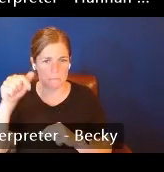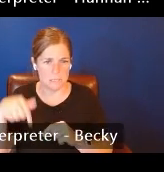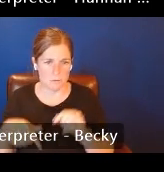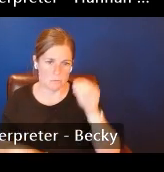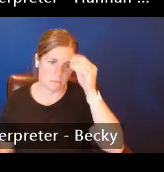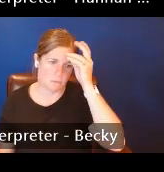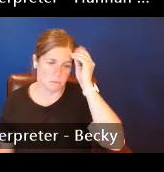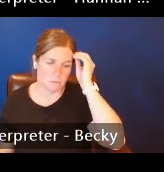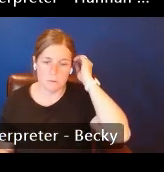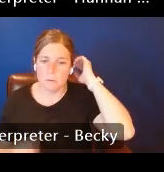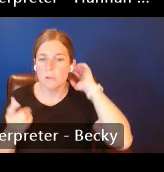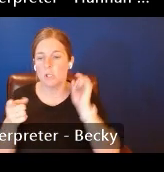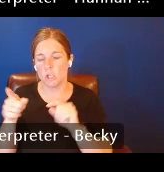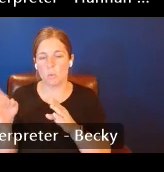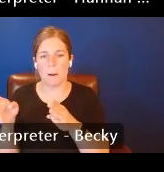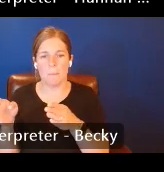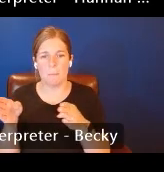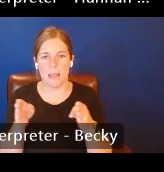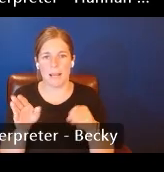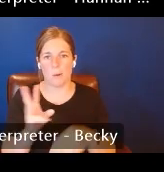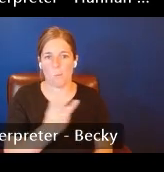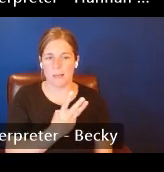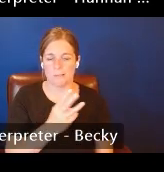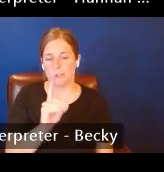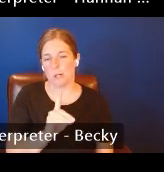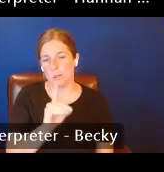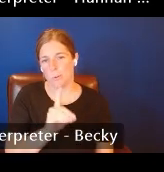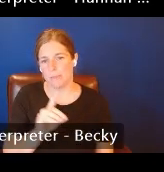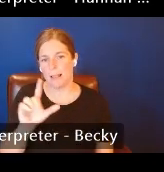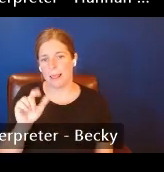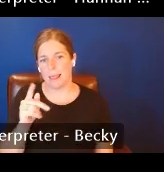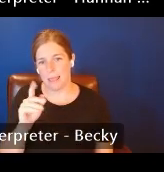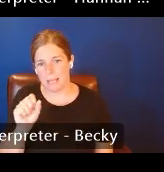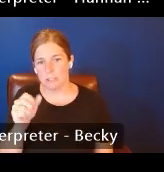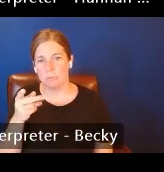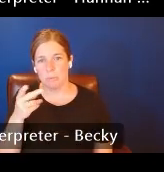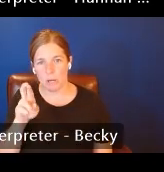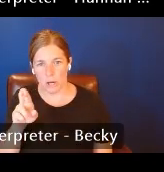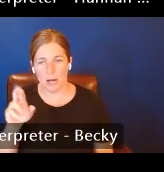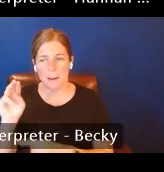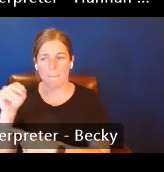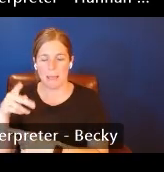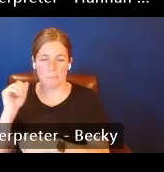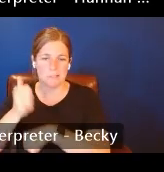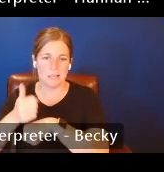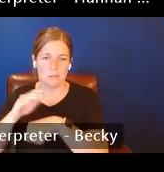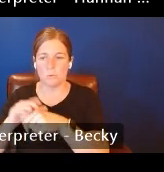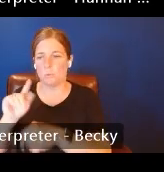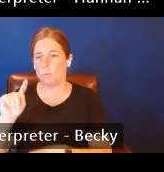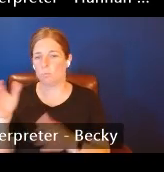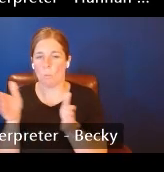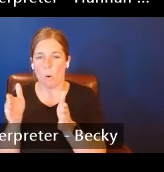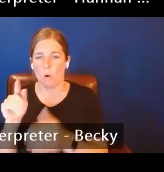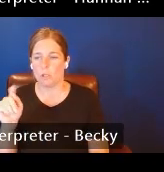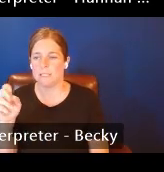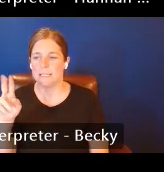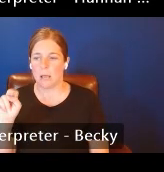You are panning west. Duluth, Hermantown, Lake Superior, St. Louis County. The map is set to a township scale. It contains air quality permits for Duluth energy systems,